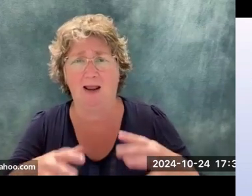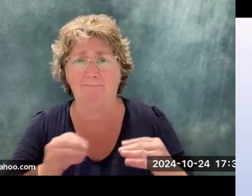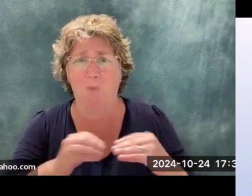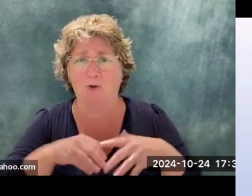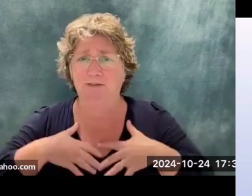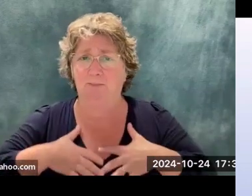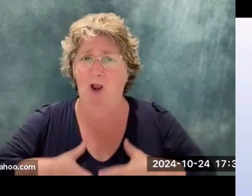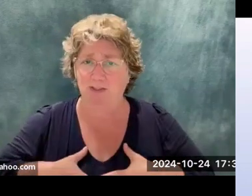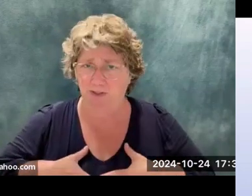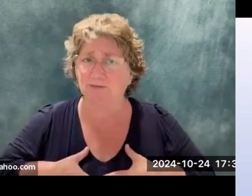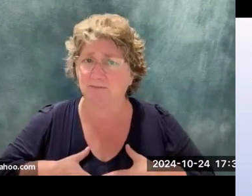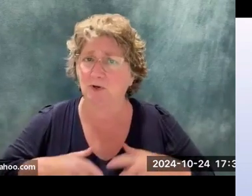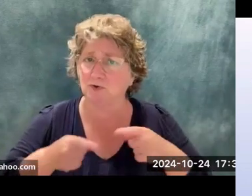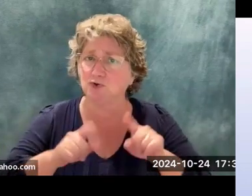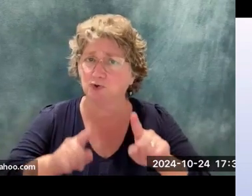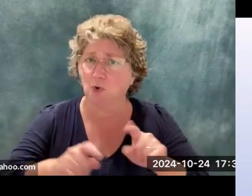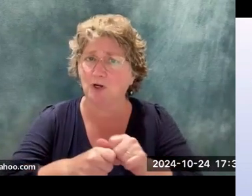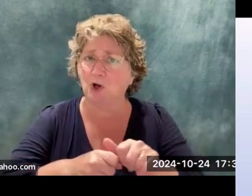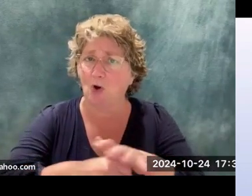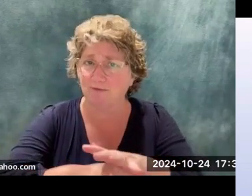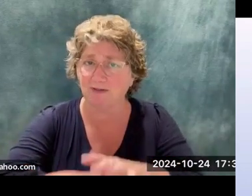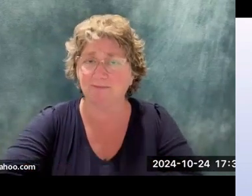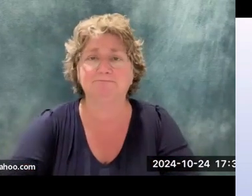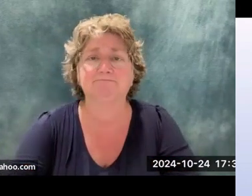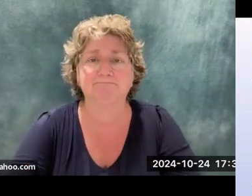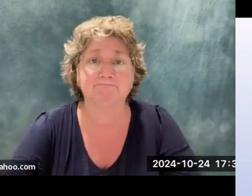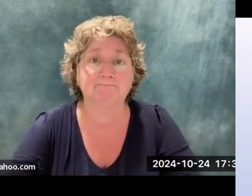Those who'd had early life stresses or challenges,